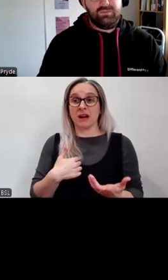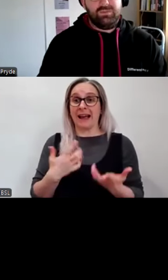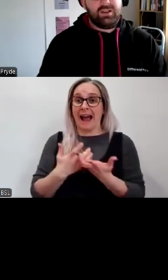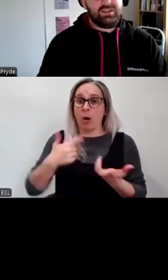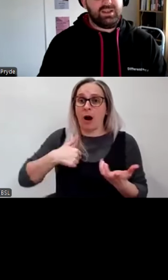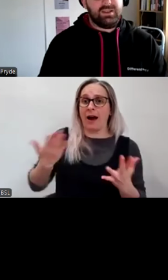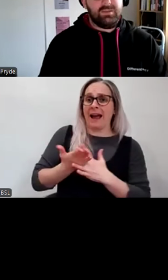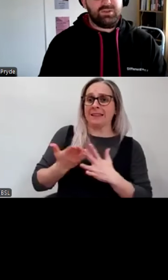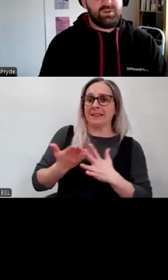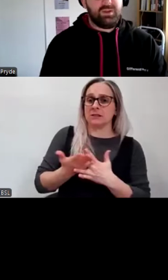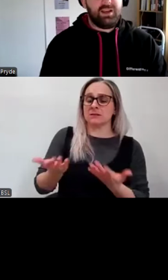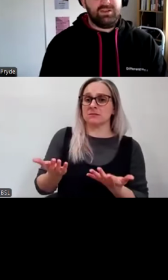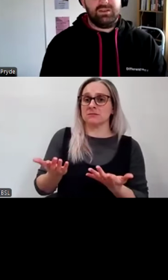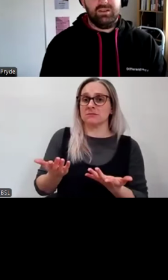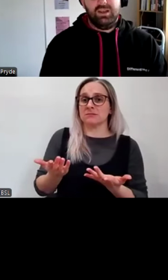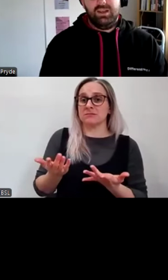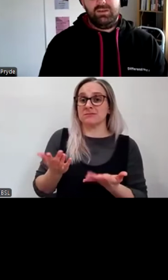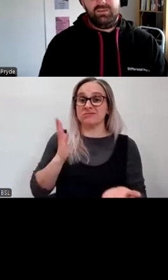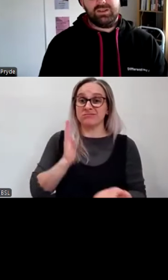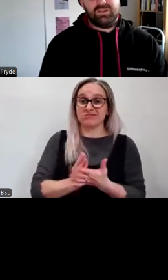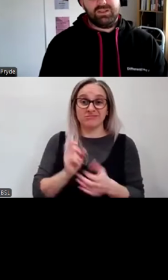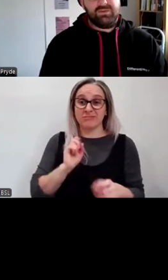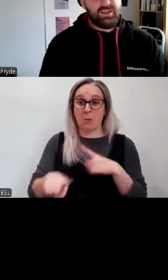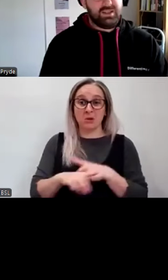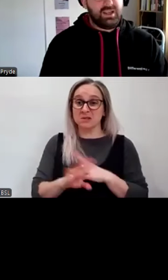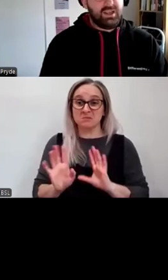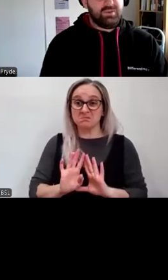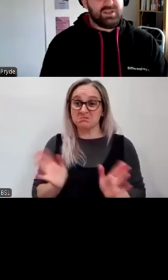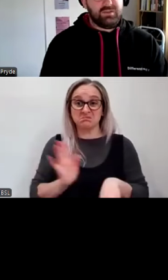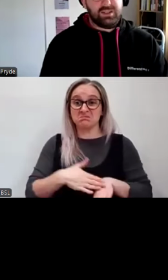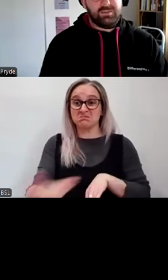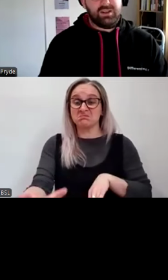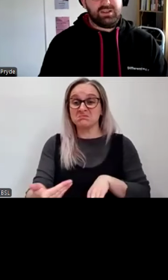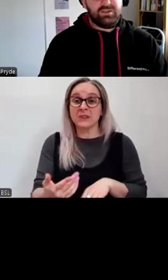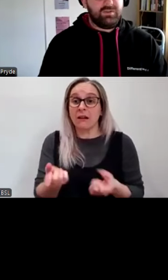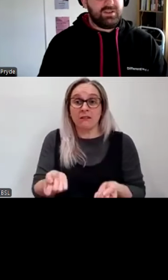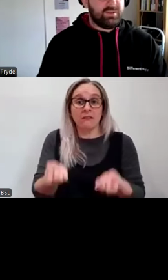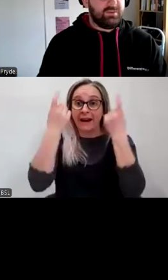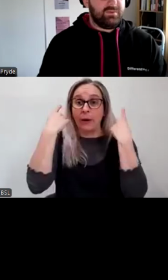The reality is that most people haven't because about 70 to 80% of disabilities are not visible.